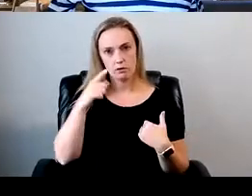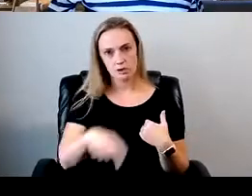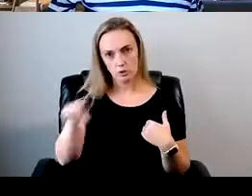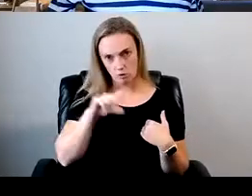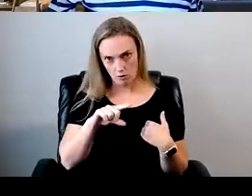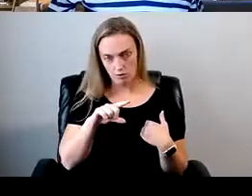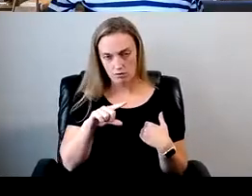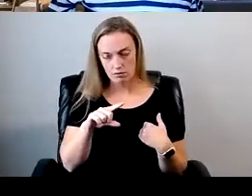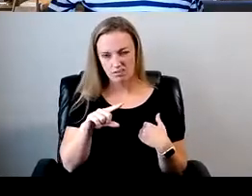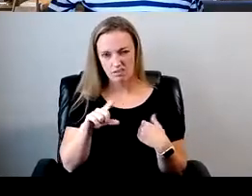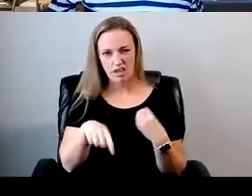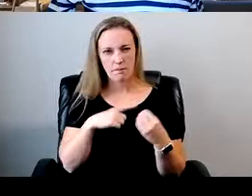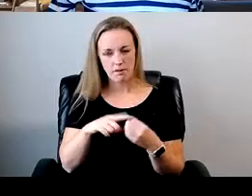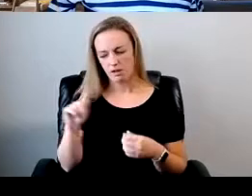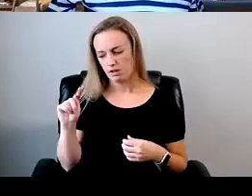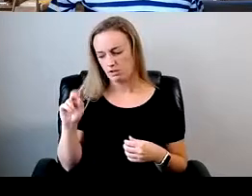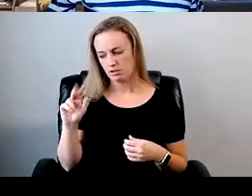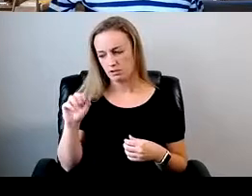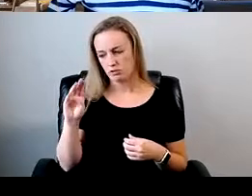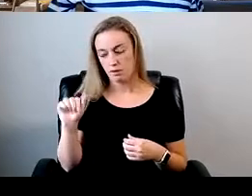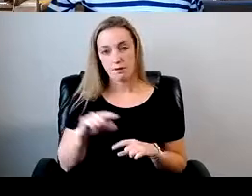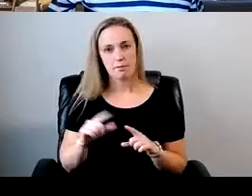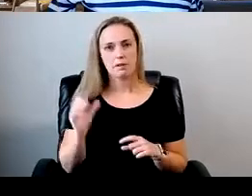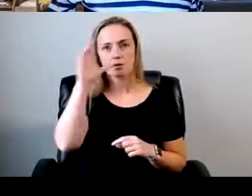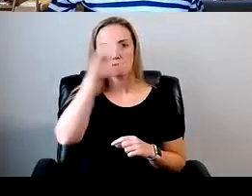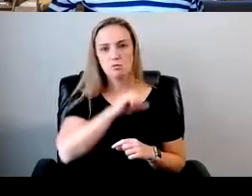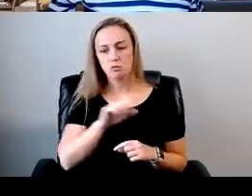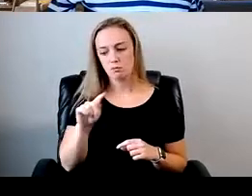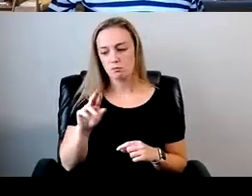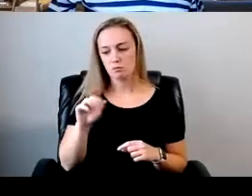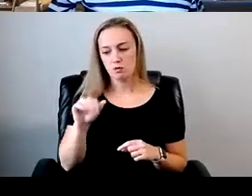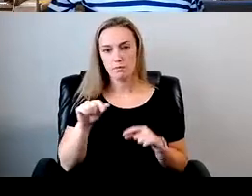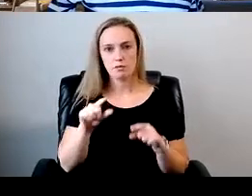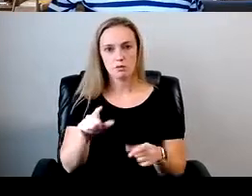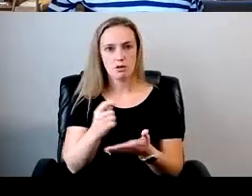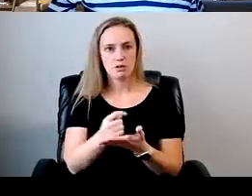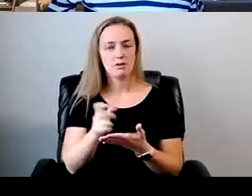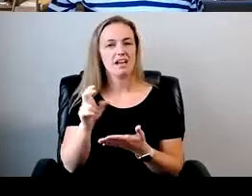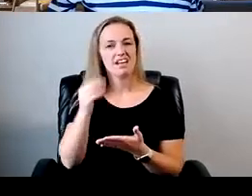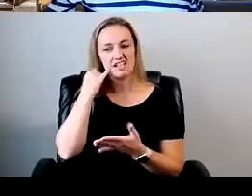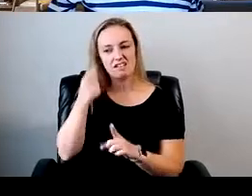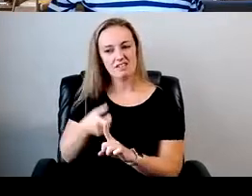But assuming trauma throughout therapy, even if someone's not sharing it has been one way that we have heard